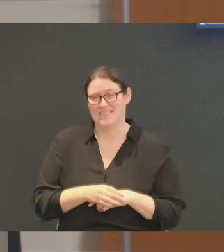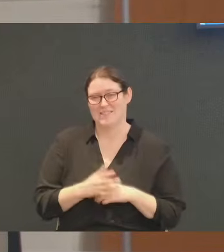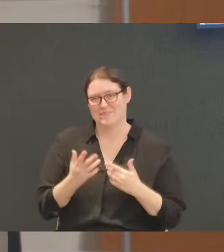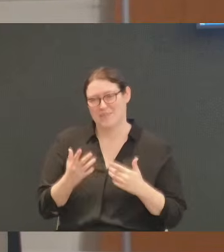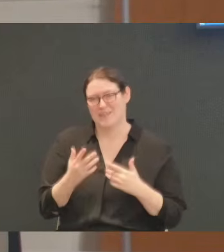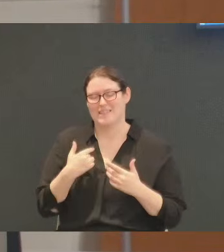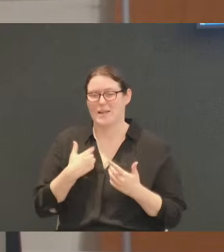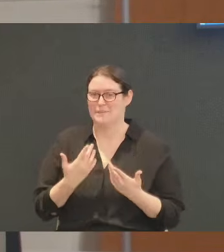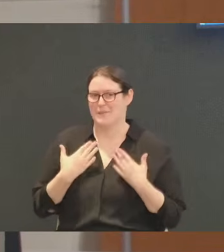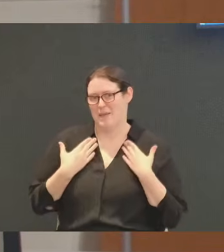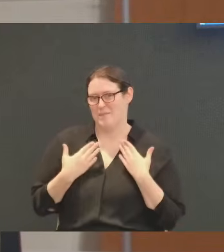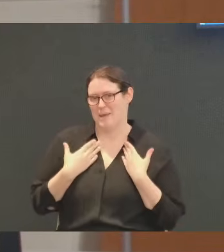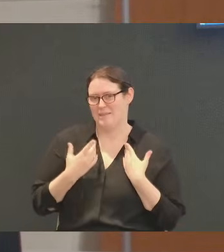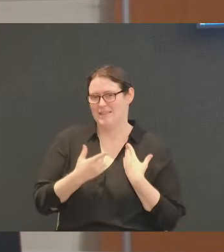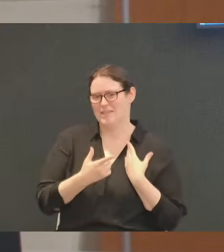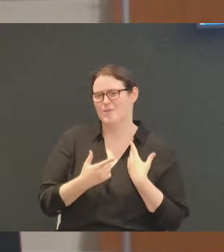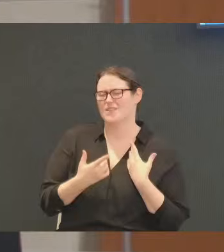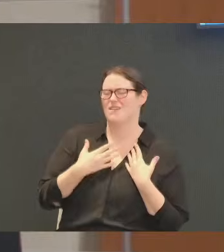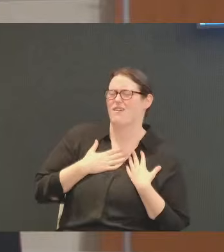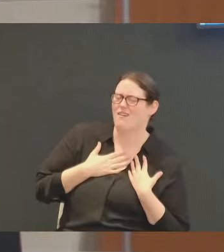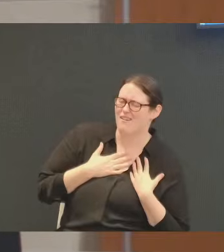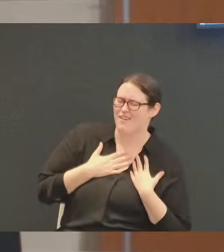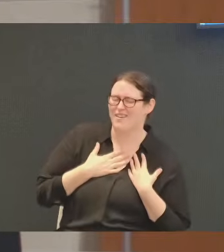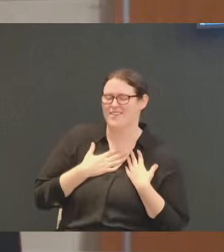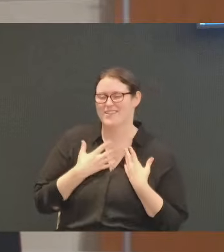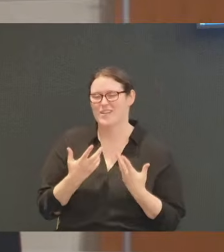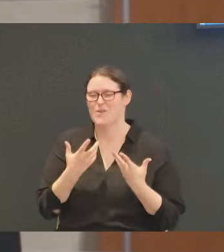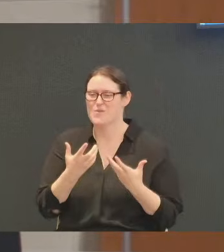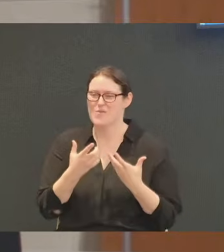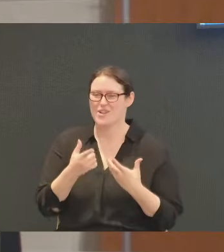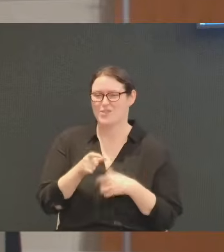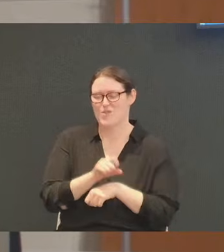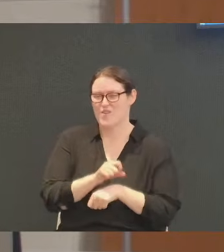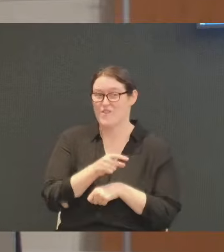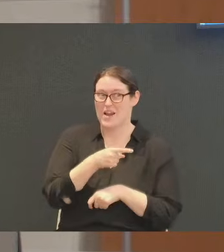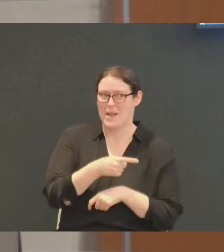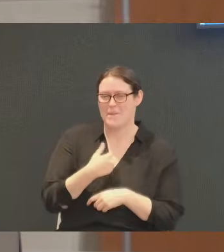gratified that he had such high things to you know aspirational things to say about you. The other